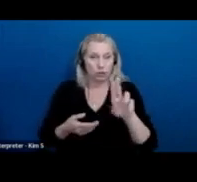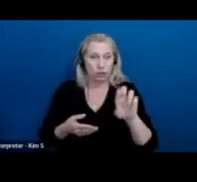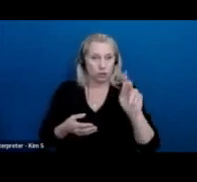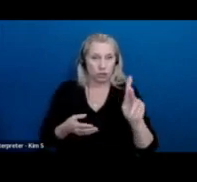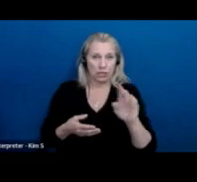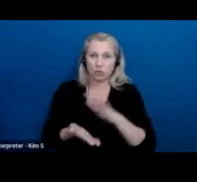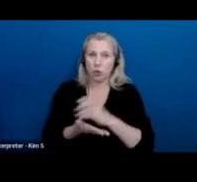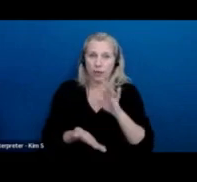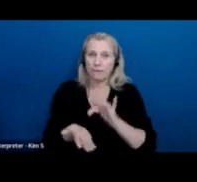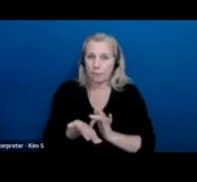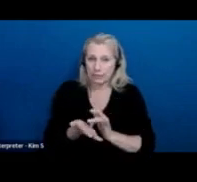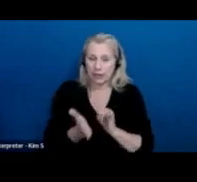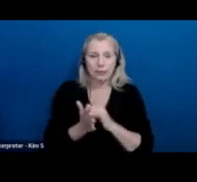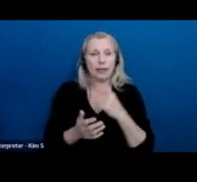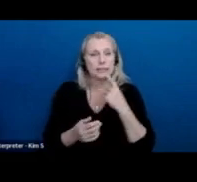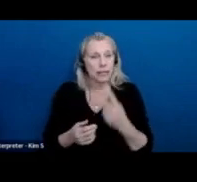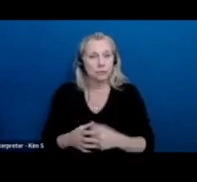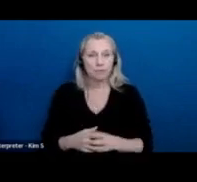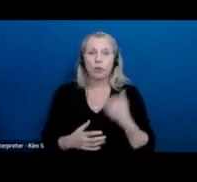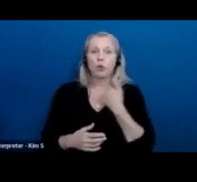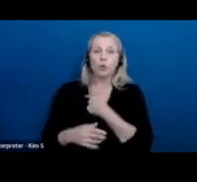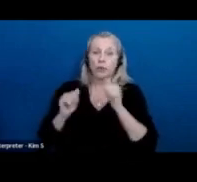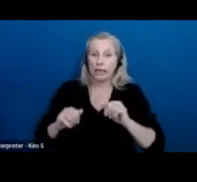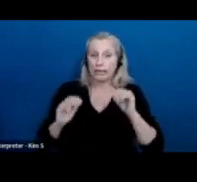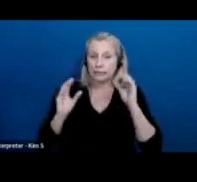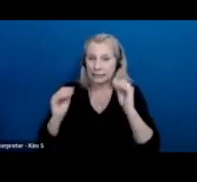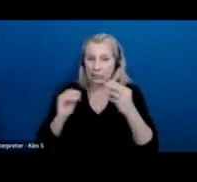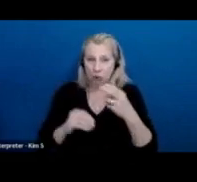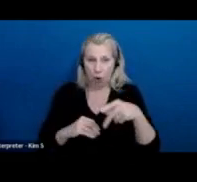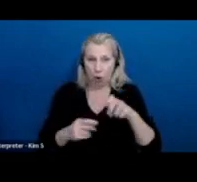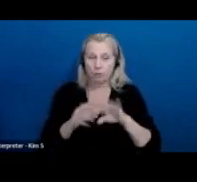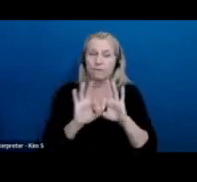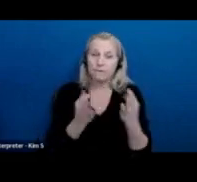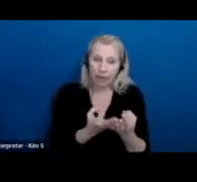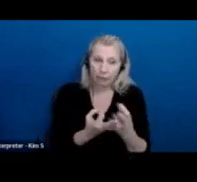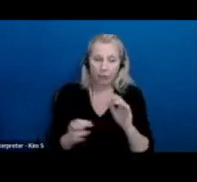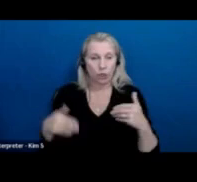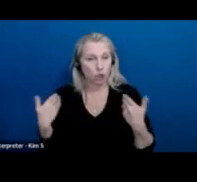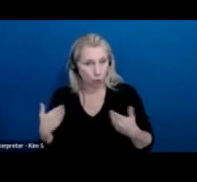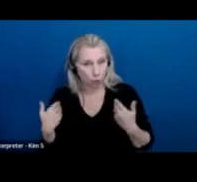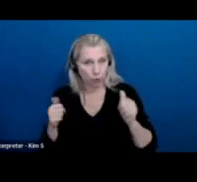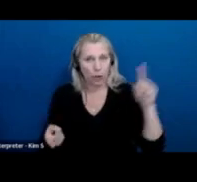that indicates that when we can teach hope to families and youth, we can reduce the effects